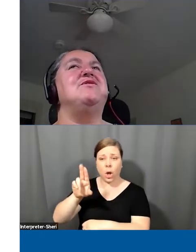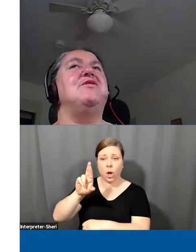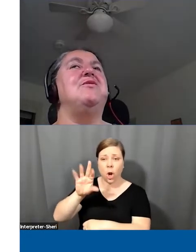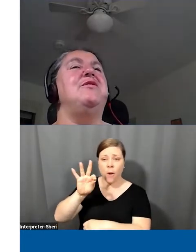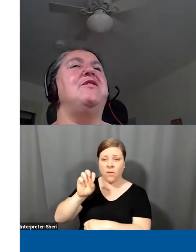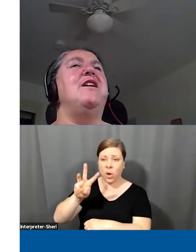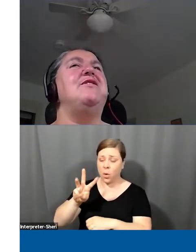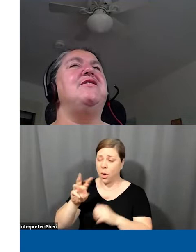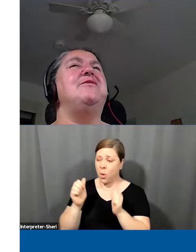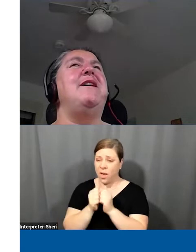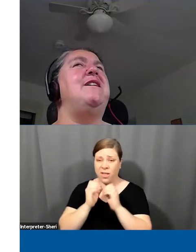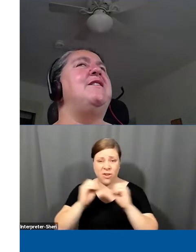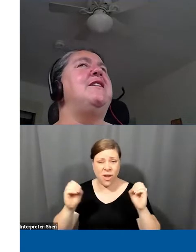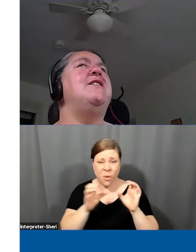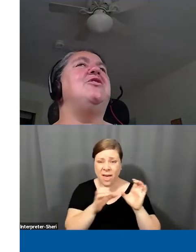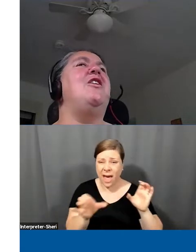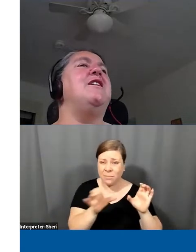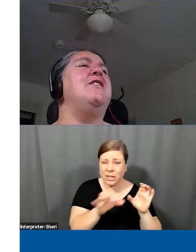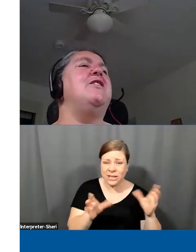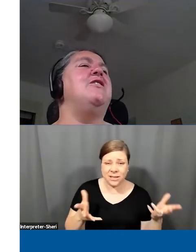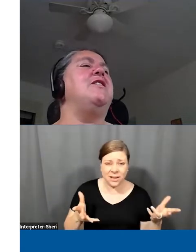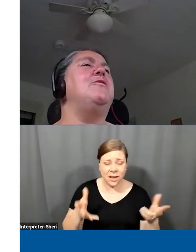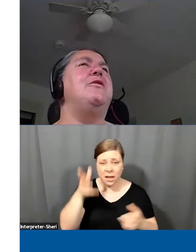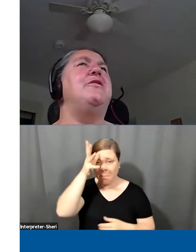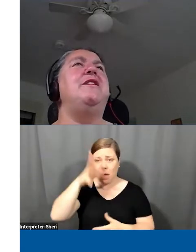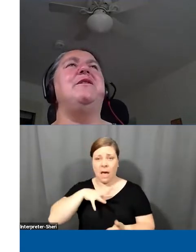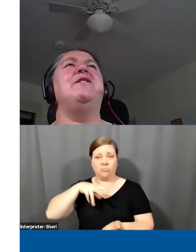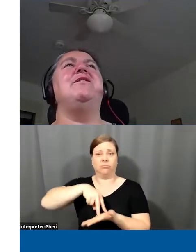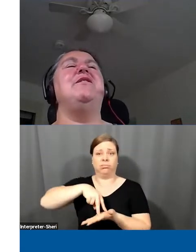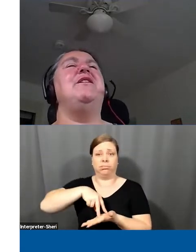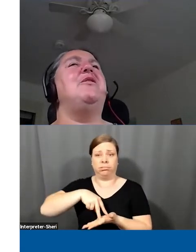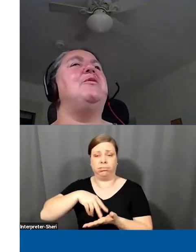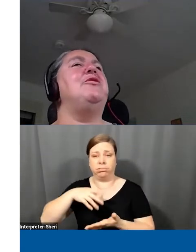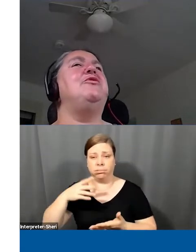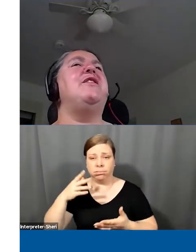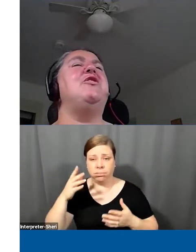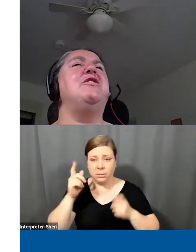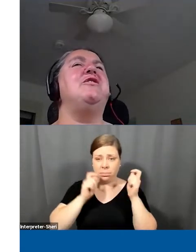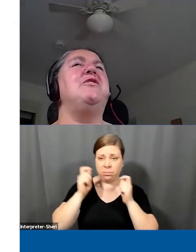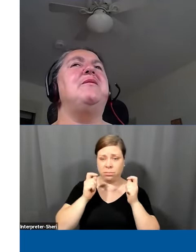So you've got this man talking there, looking worried, but a person who's deaf or hard of hearing